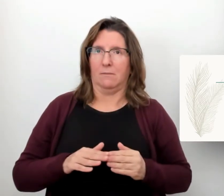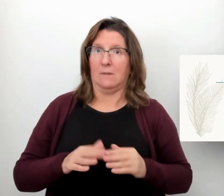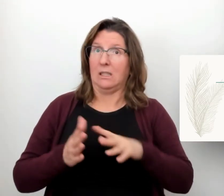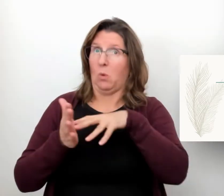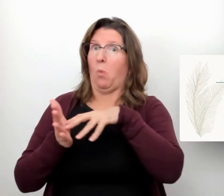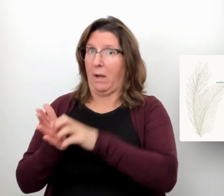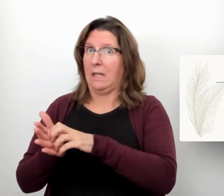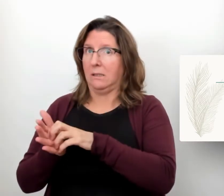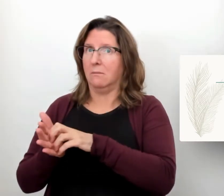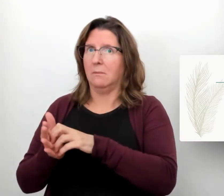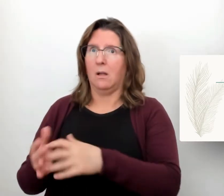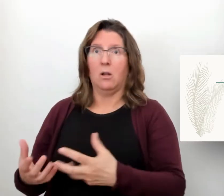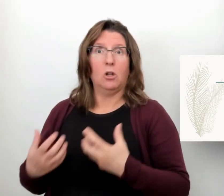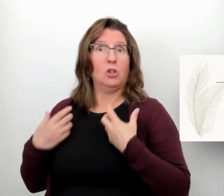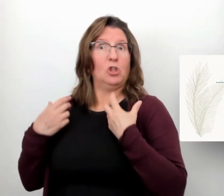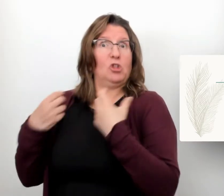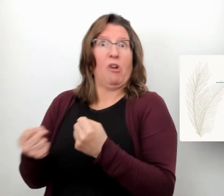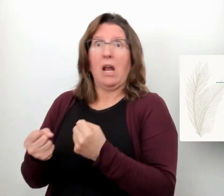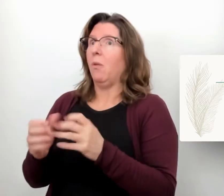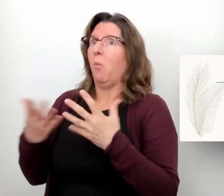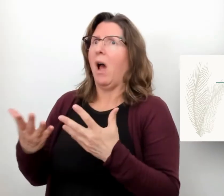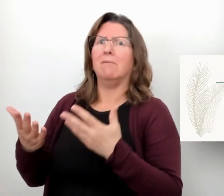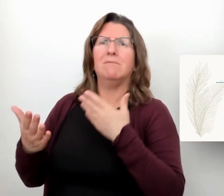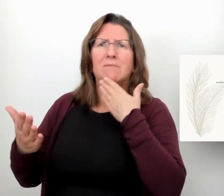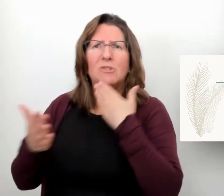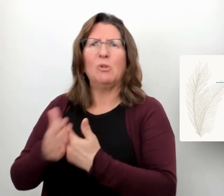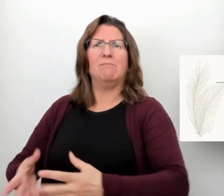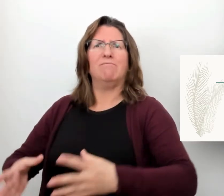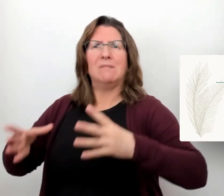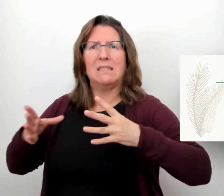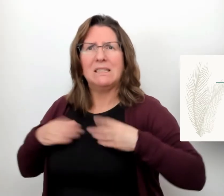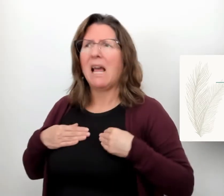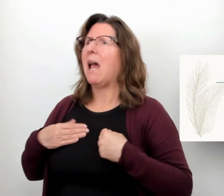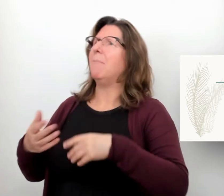Sadly this is not uncommon in the deaf community and is a weakness.